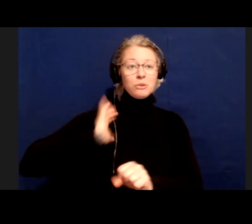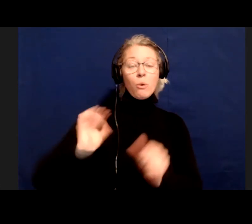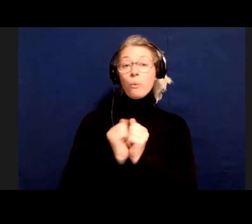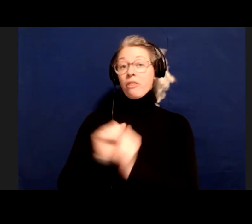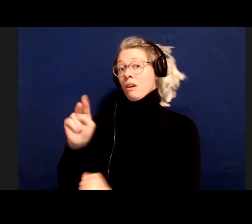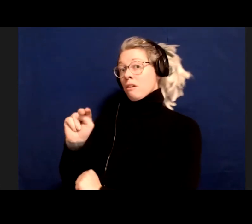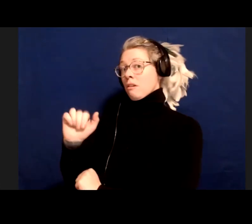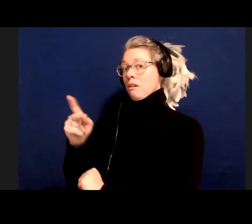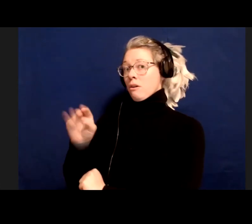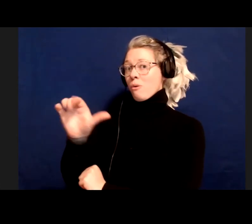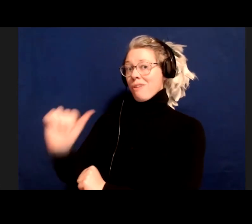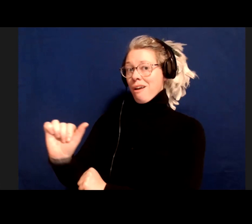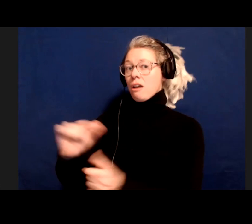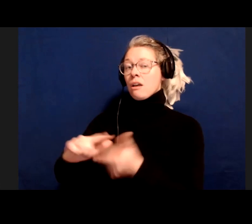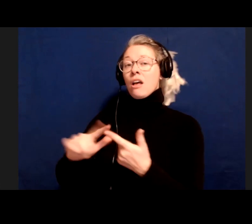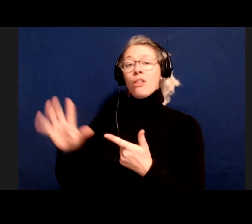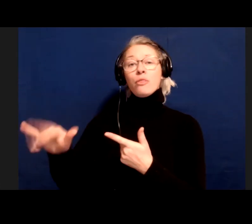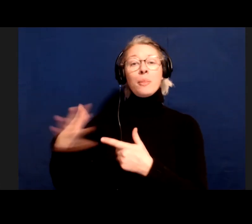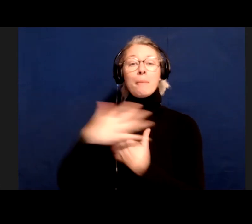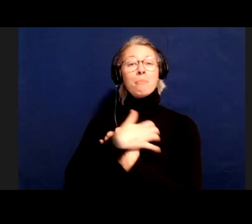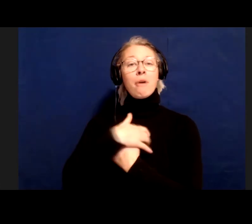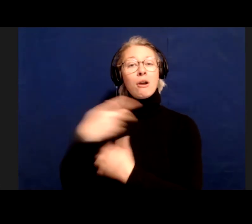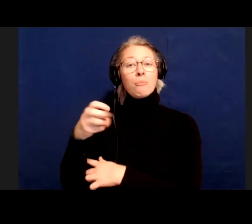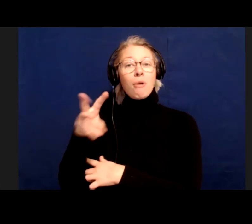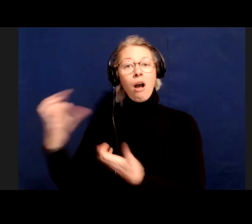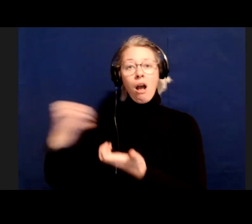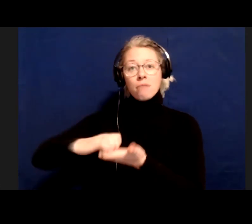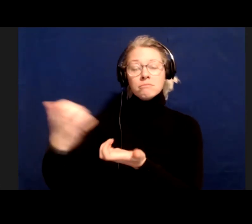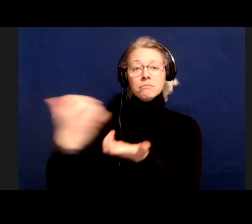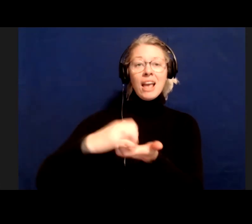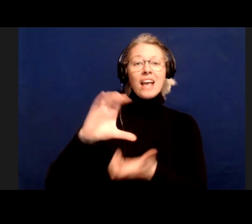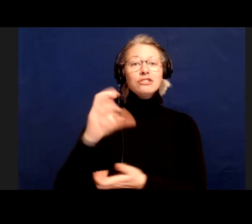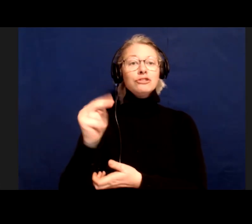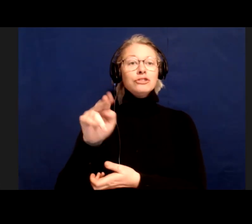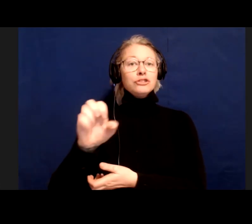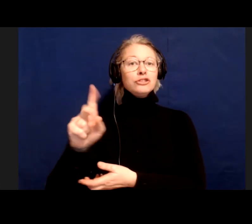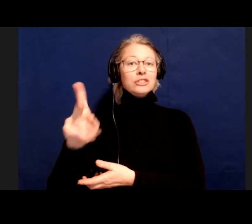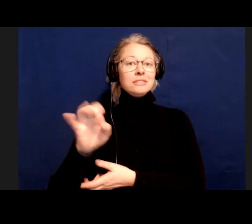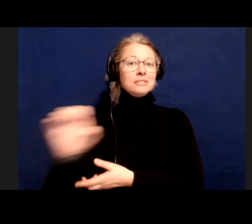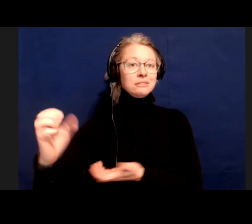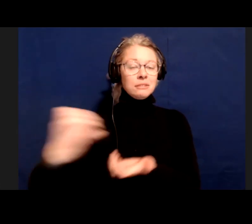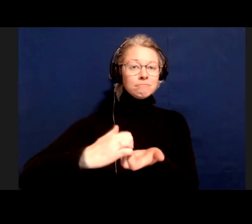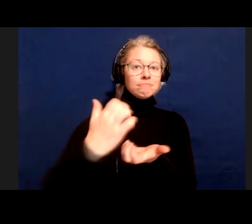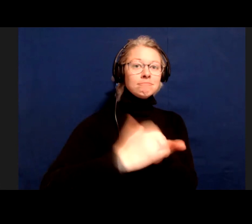of the Wesley, Bearspaw and Chiniki First Nations. Of course Treaty 7 territories is